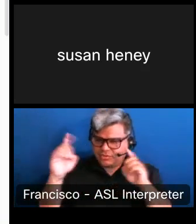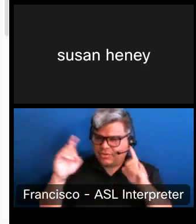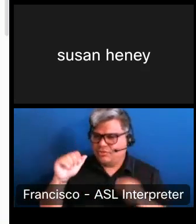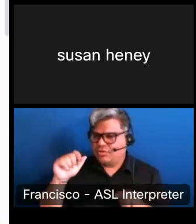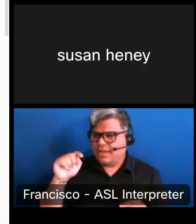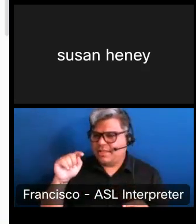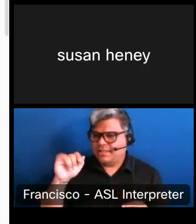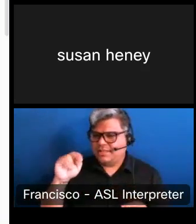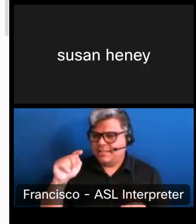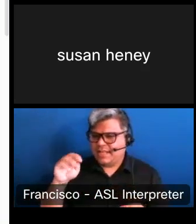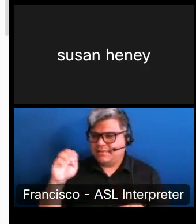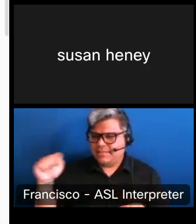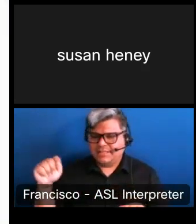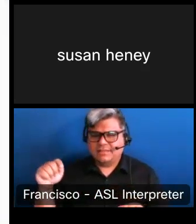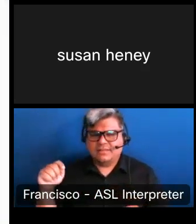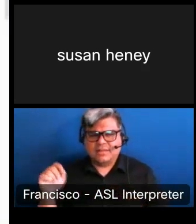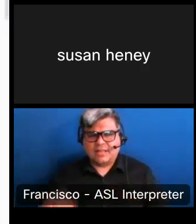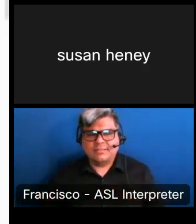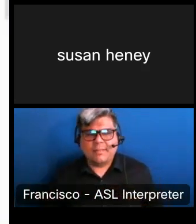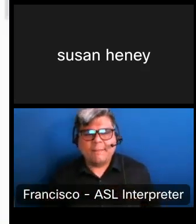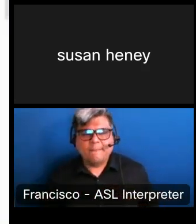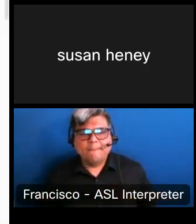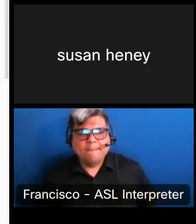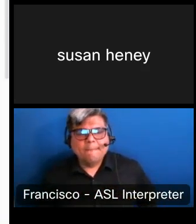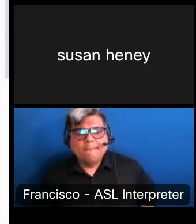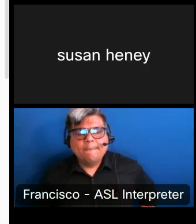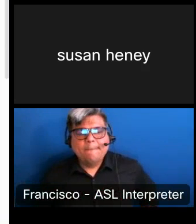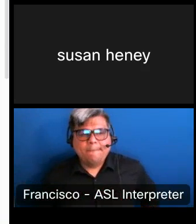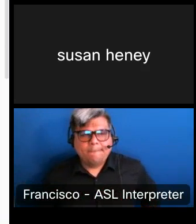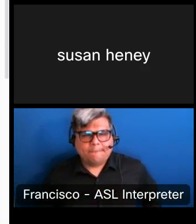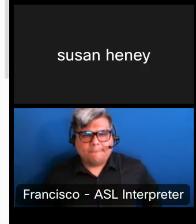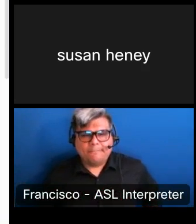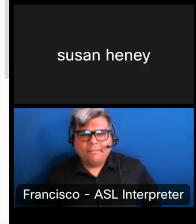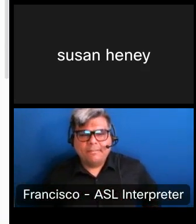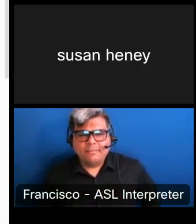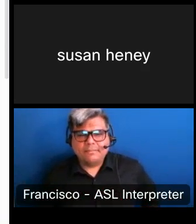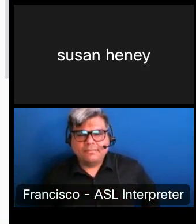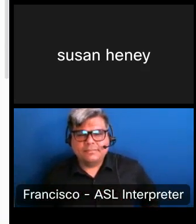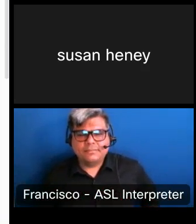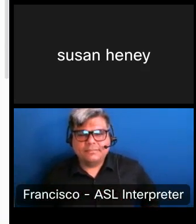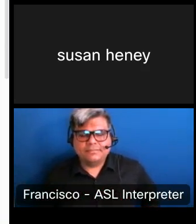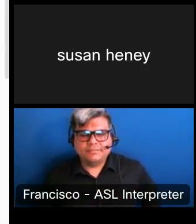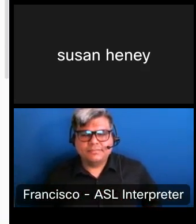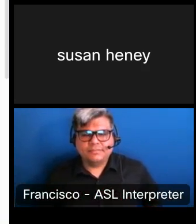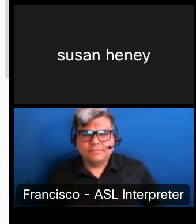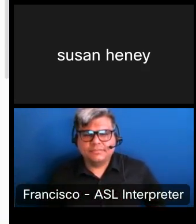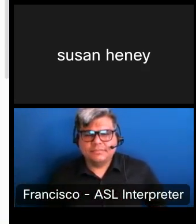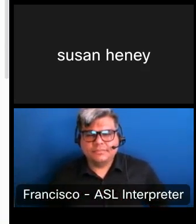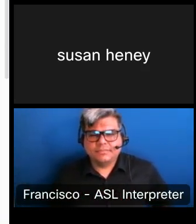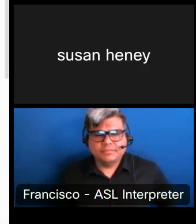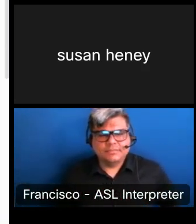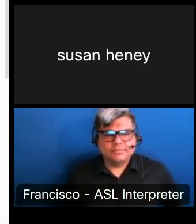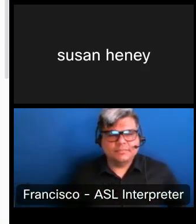And here we are, educational attainment. Now the table that we'd like